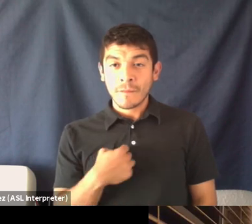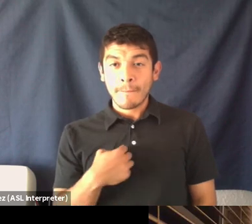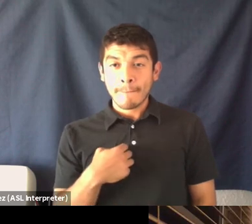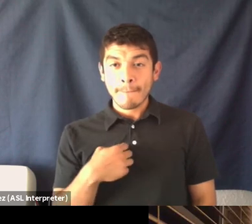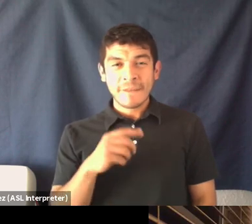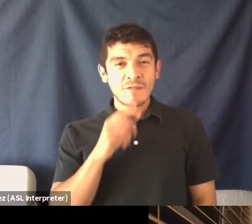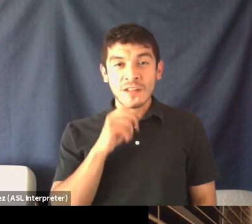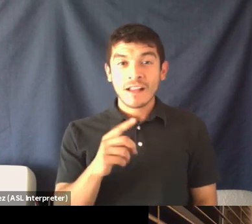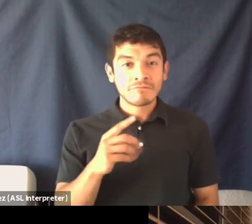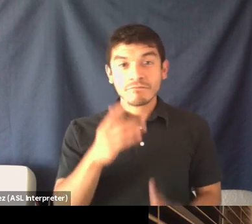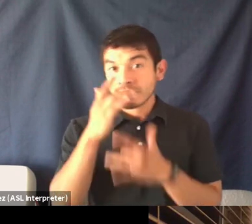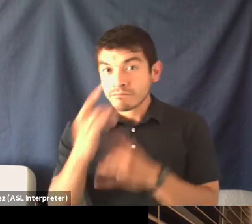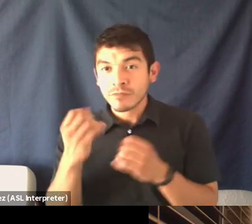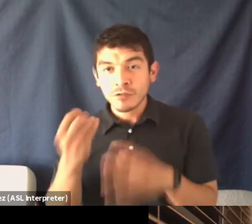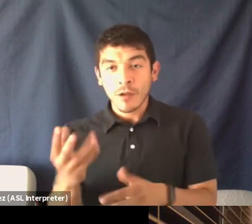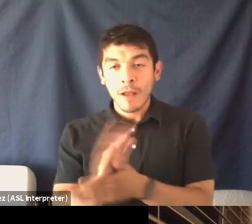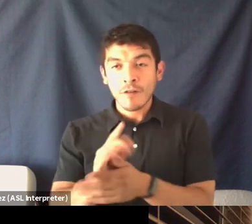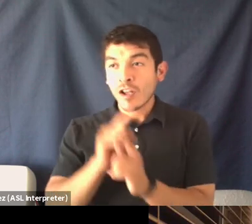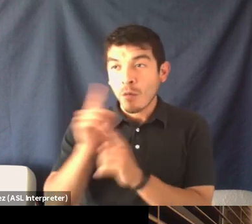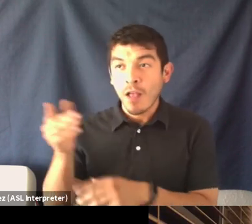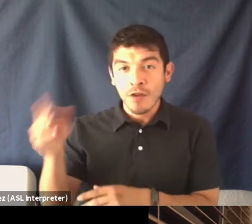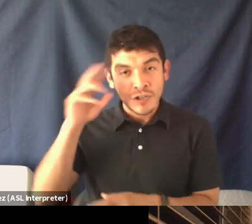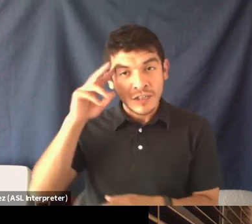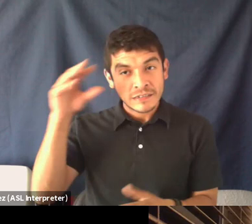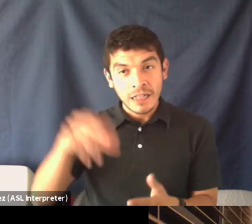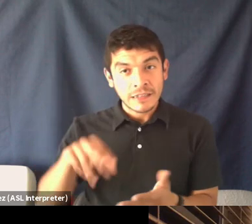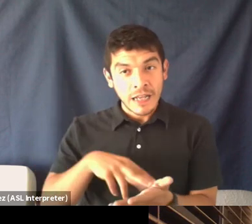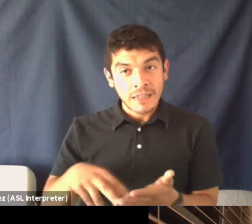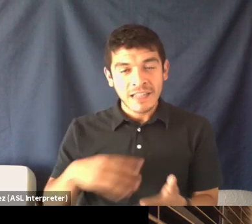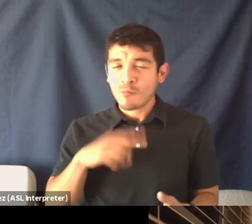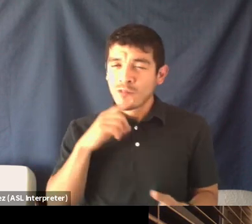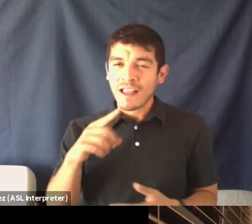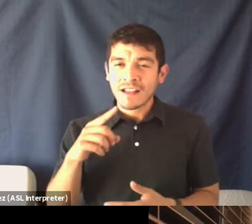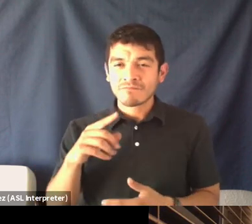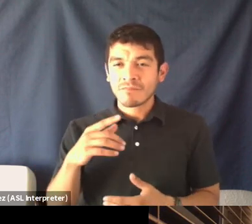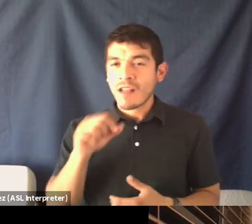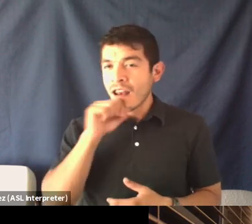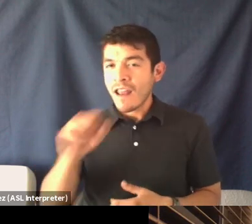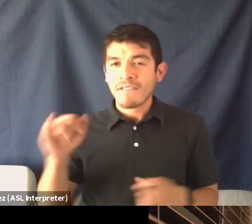of so many films that I've have gone there. I've been a fan of the festival for so long. And it was a very surreal experience.